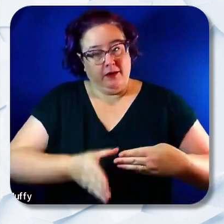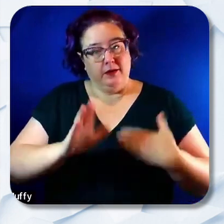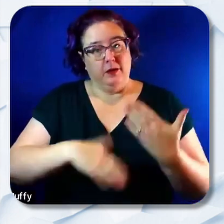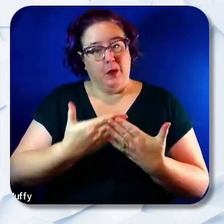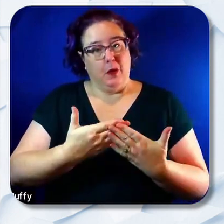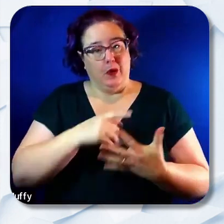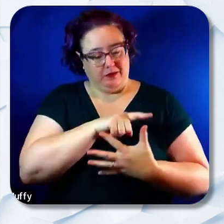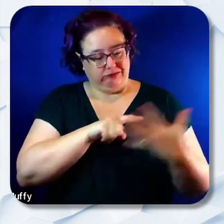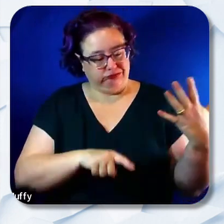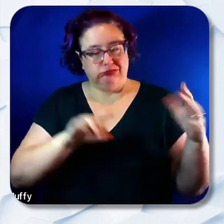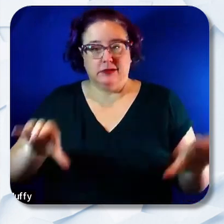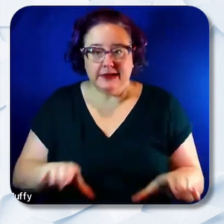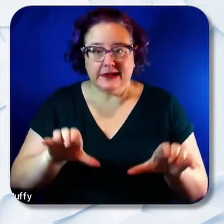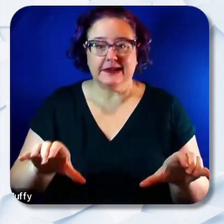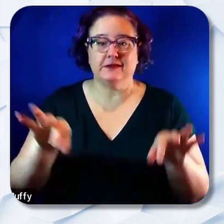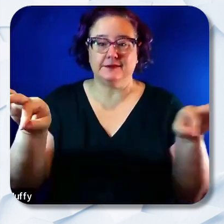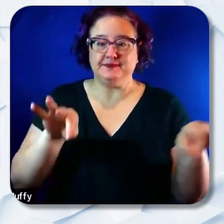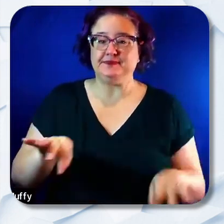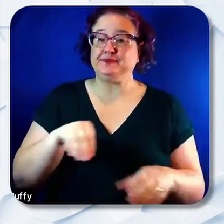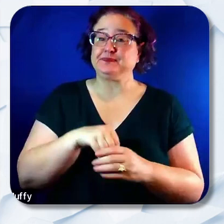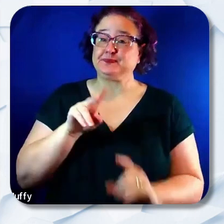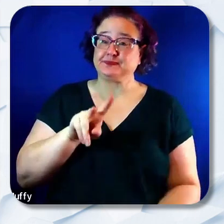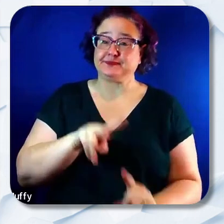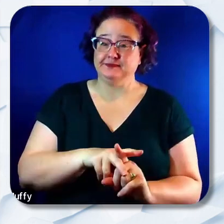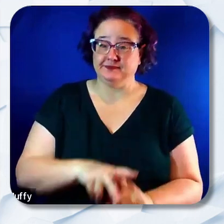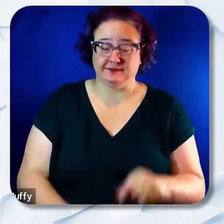and activities that are described in the application.